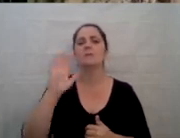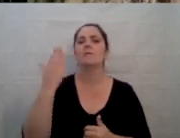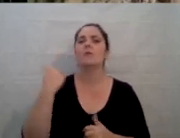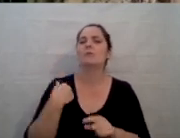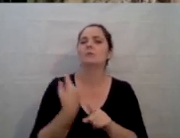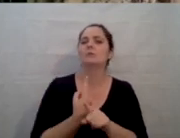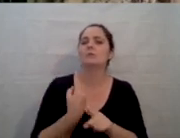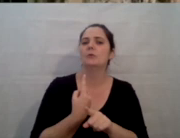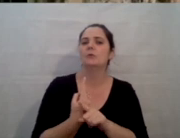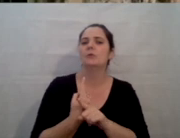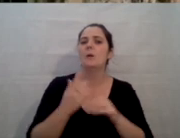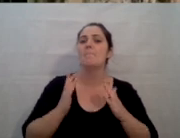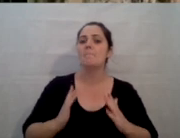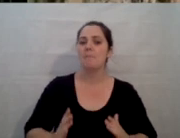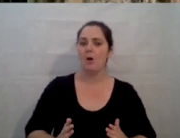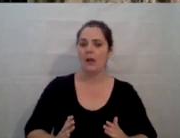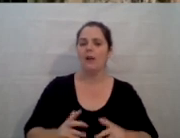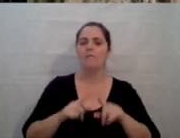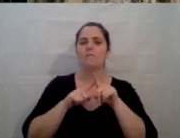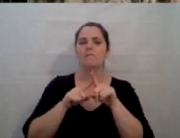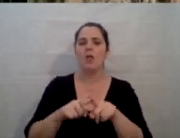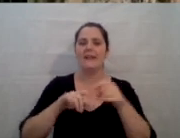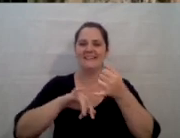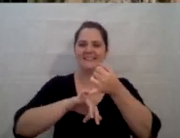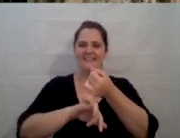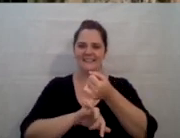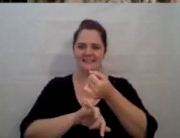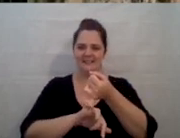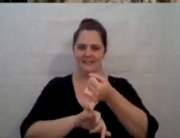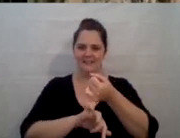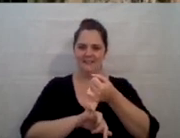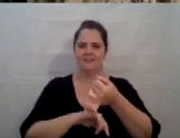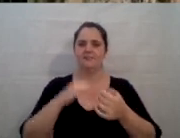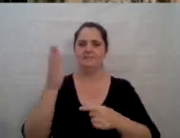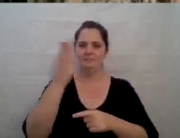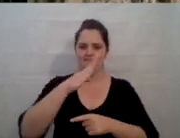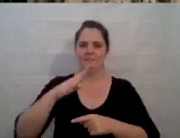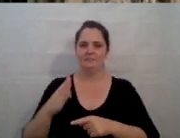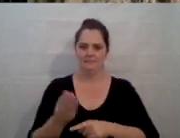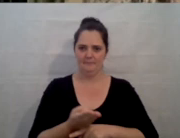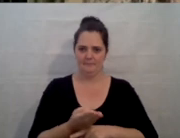which is that the body is organized around that S-curve. The thing that I always recommend that you do first